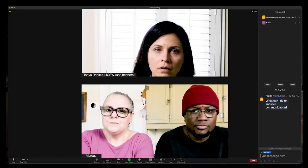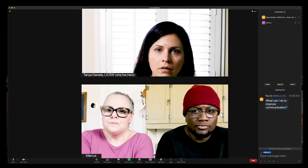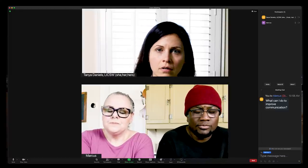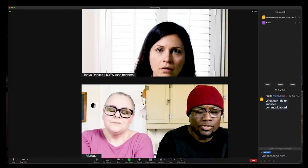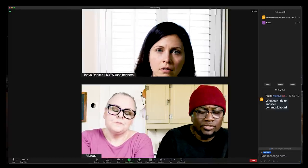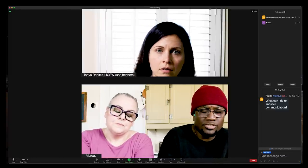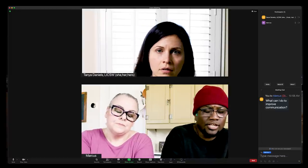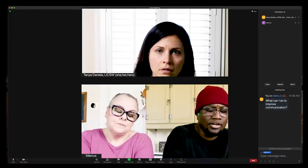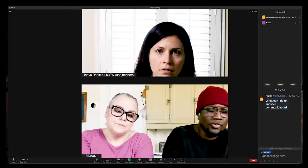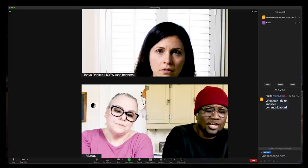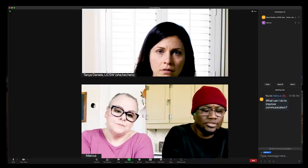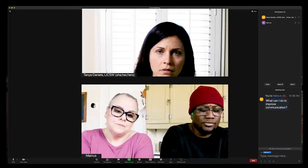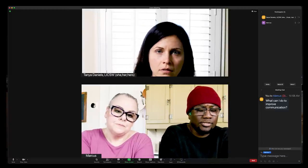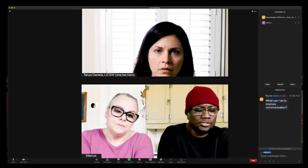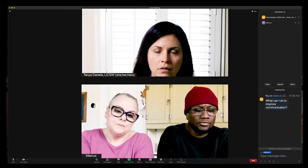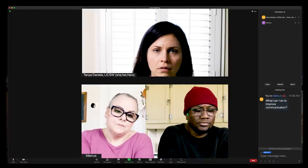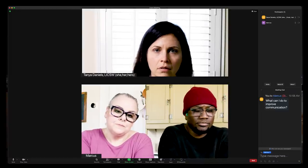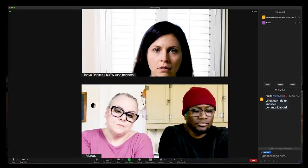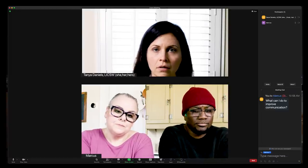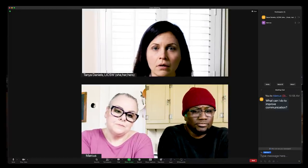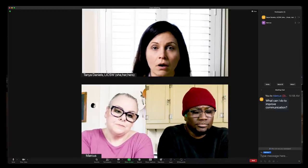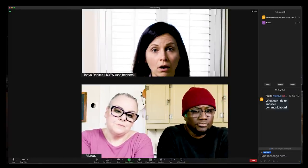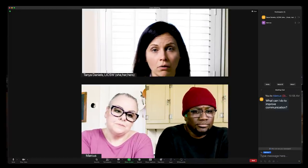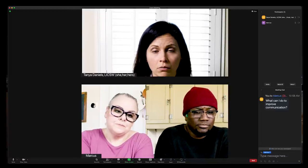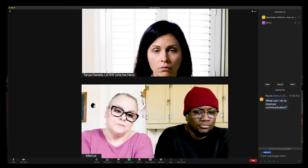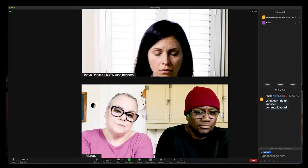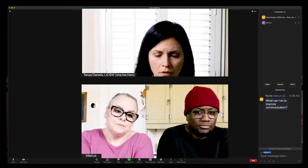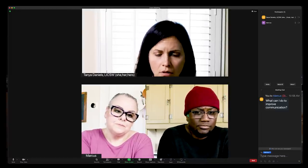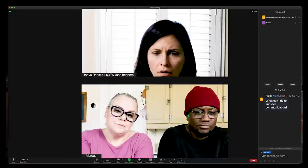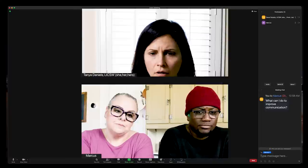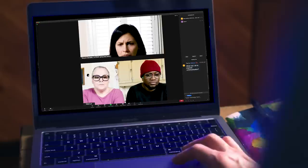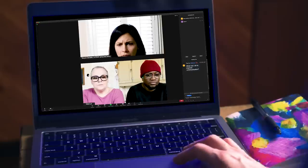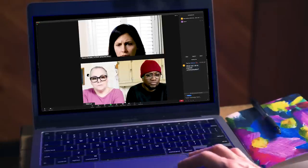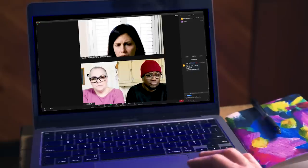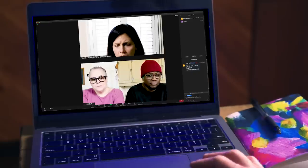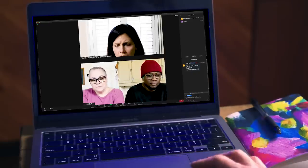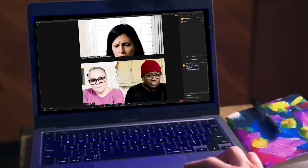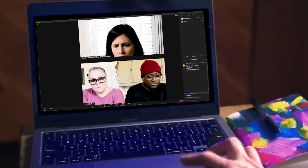Well, you can turn the auto-captions on. Oh…auto-captions…